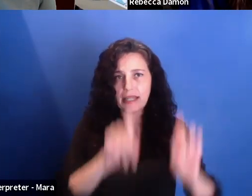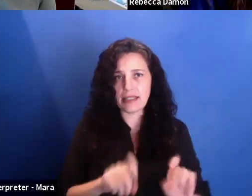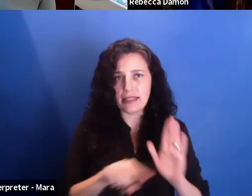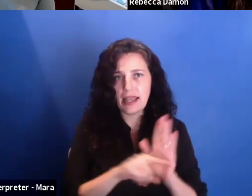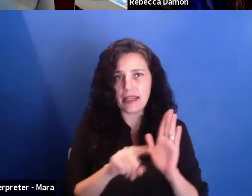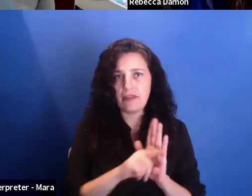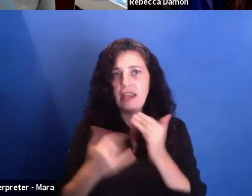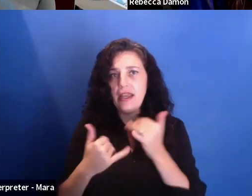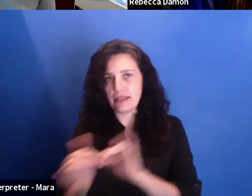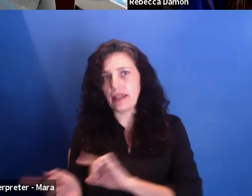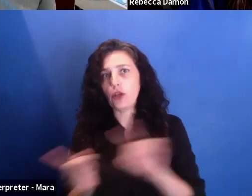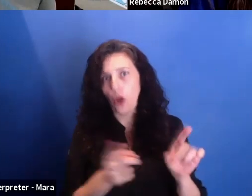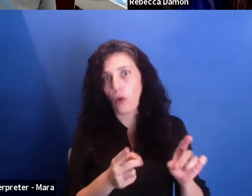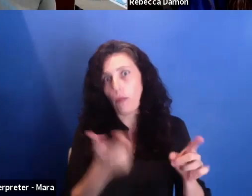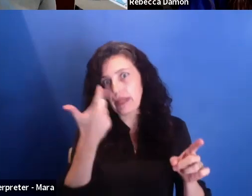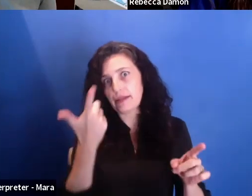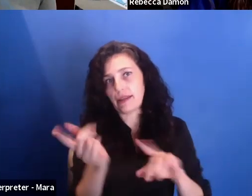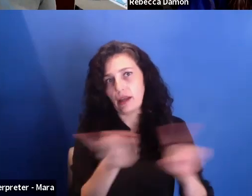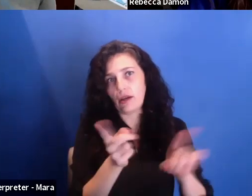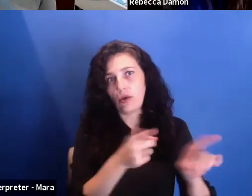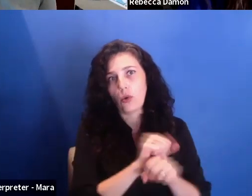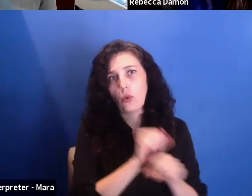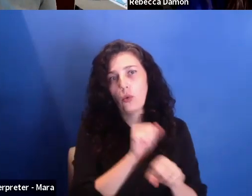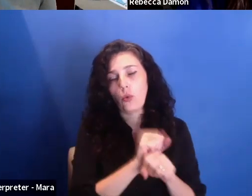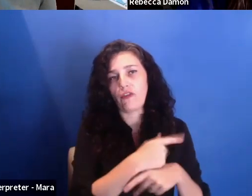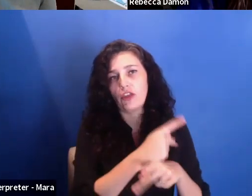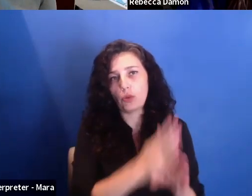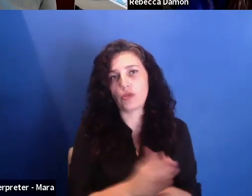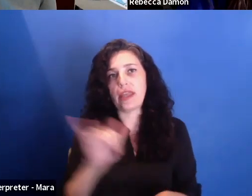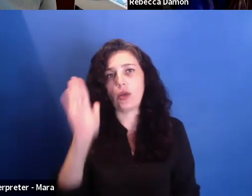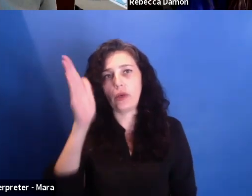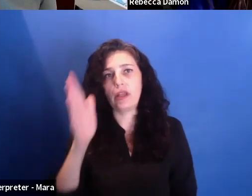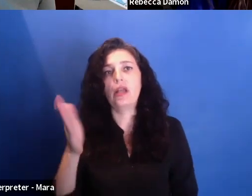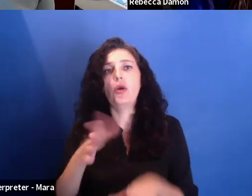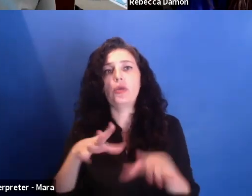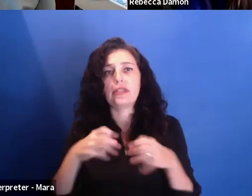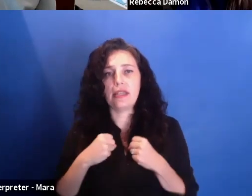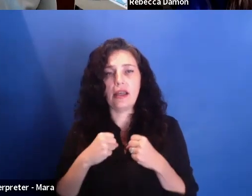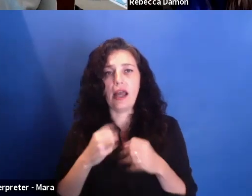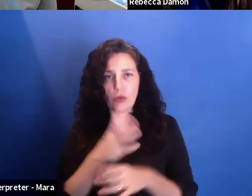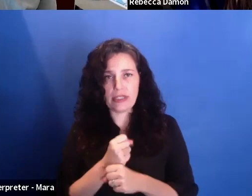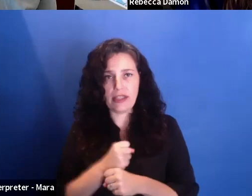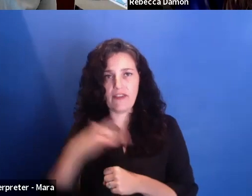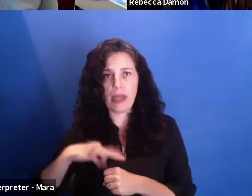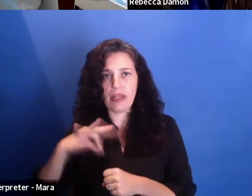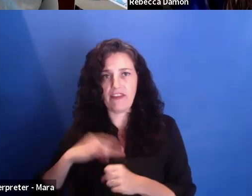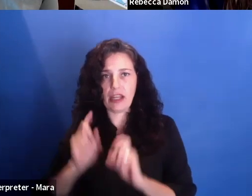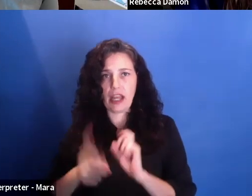they will receive benefit plan contributions for the testing time. And then of course, all the rest of the protections, in terms of the safety protections,